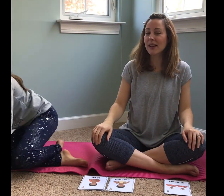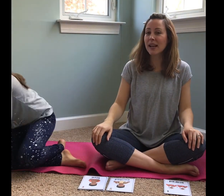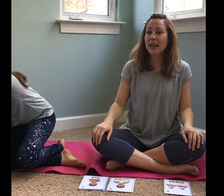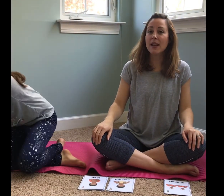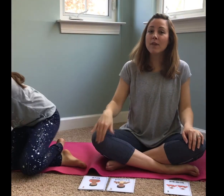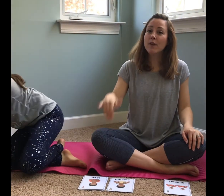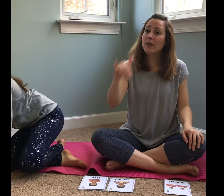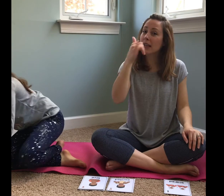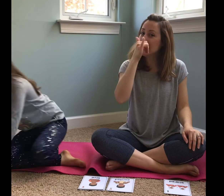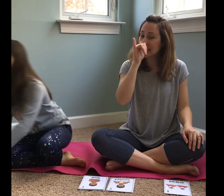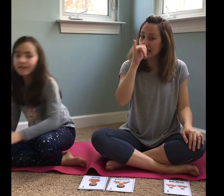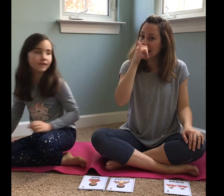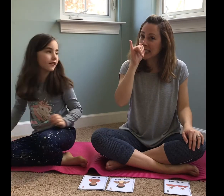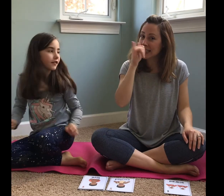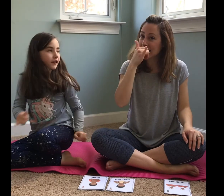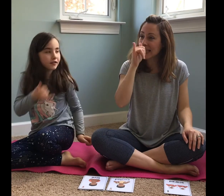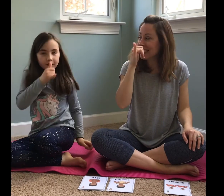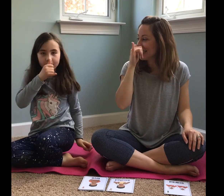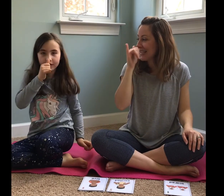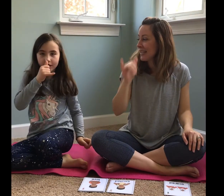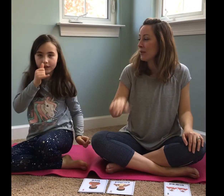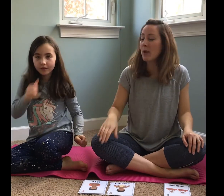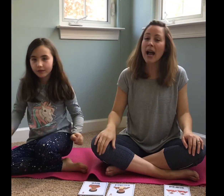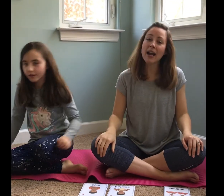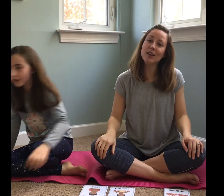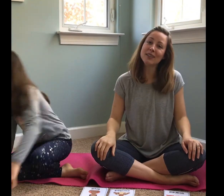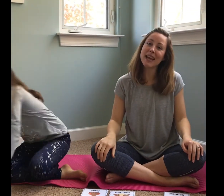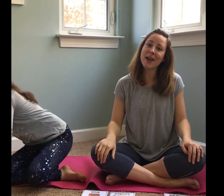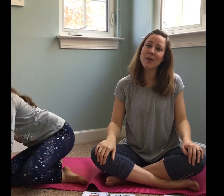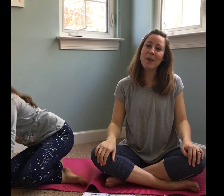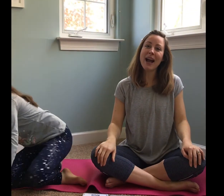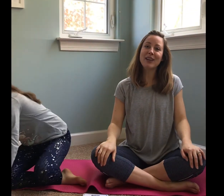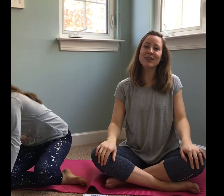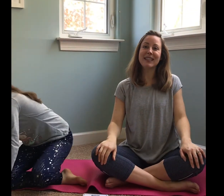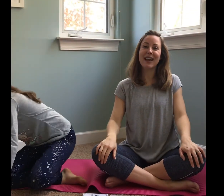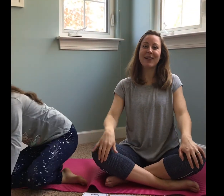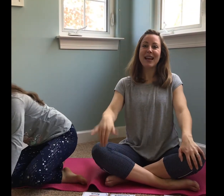if you're feeling silly silly silly wag your tail wag your tail